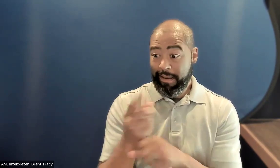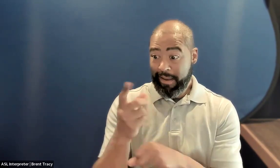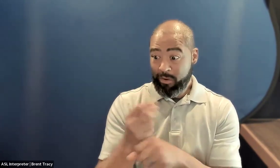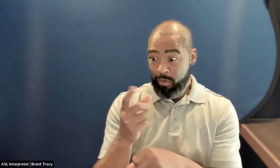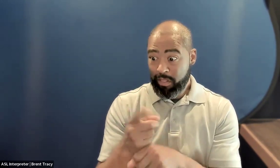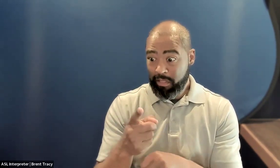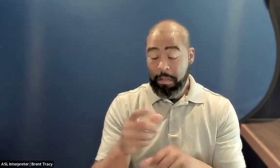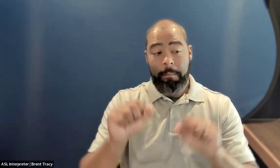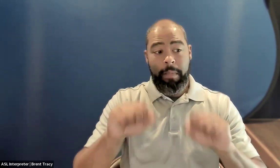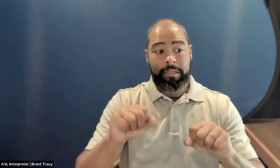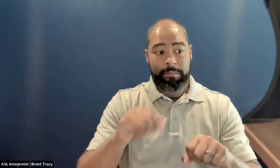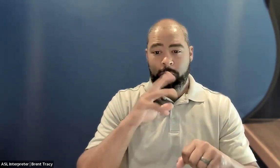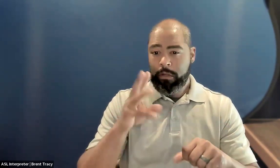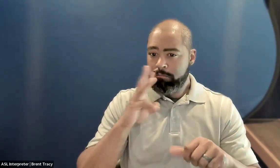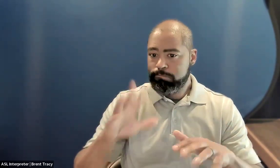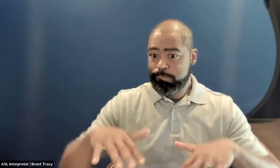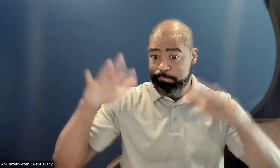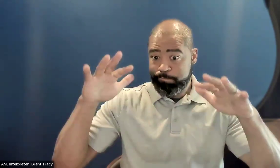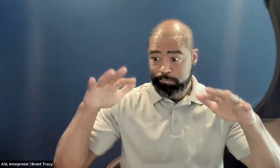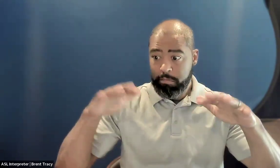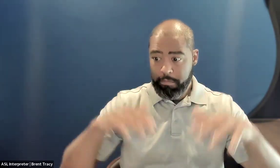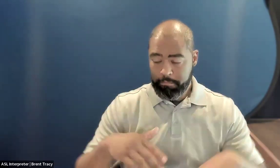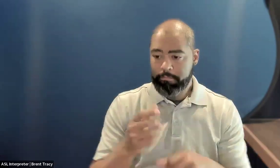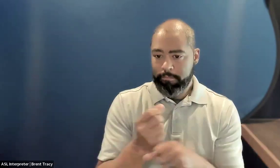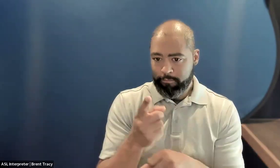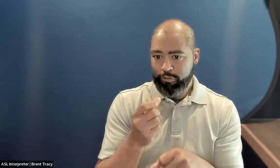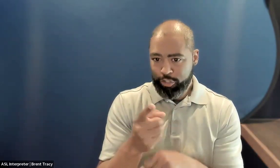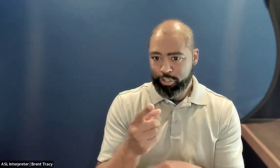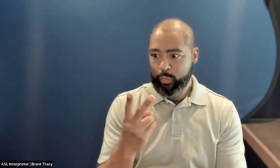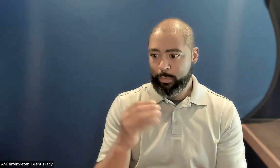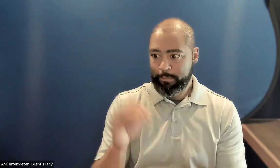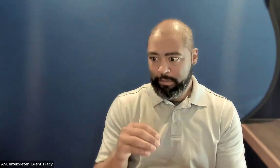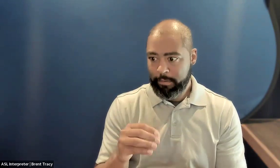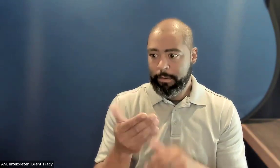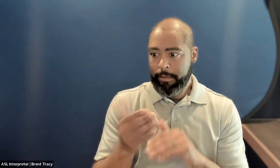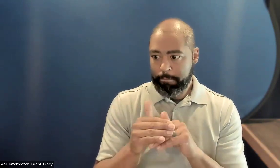The tool also provides design criteria and preliminary design